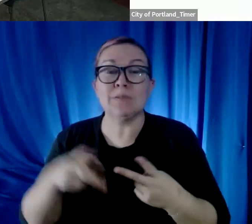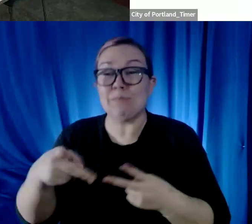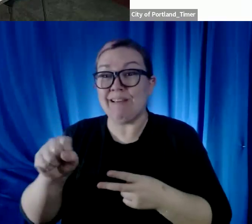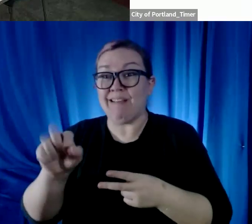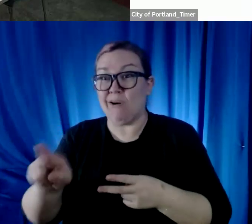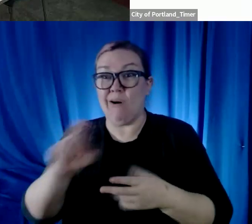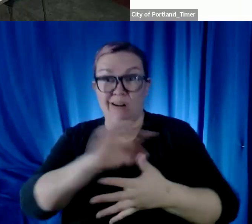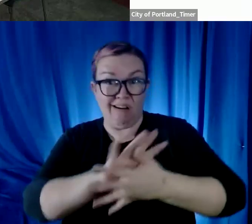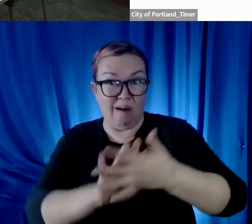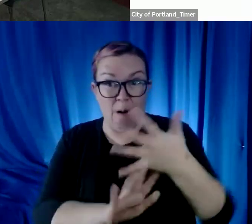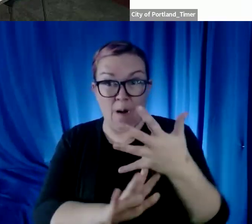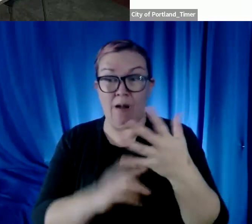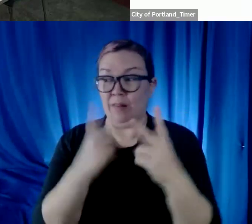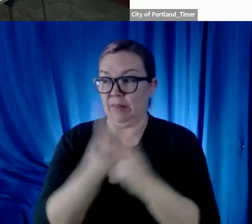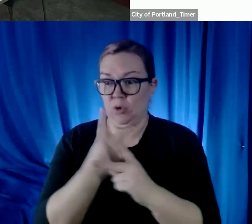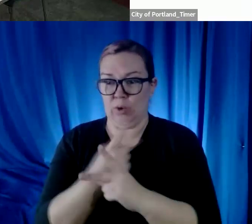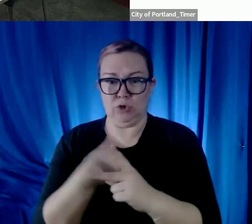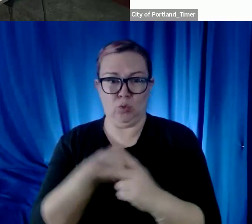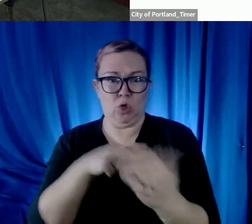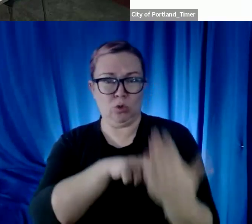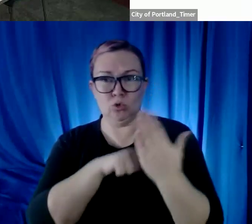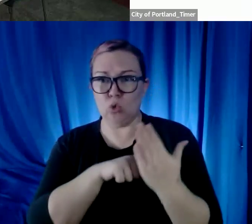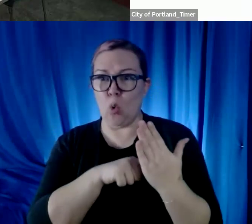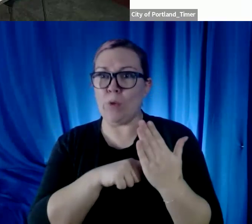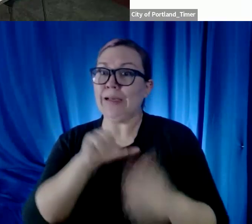The equation that we're given, either it's police or it's PSR.